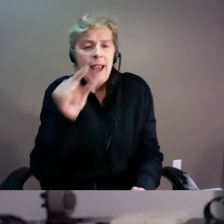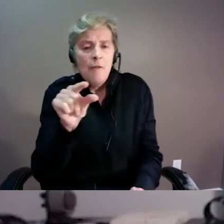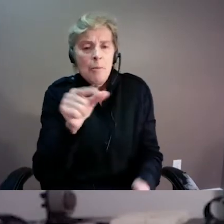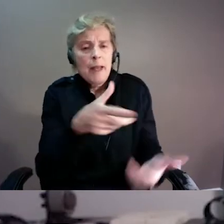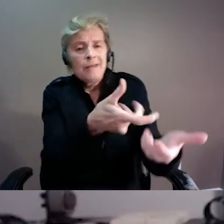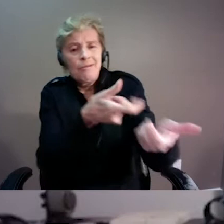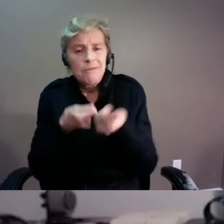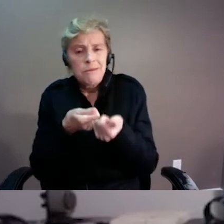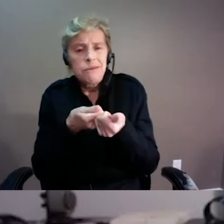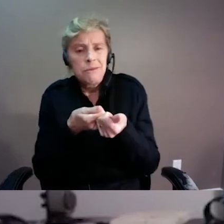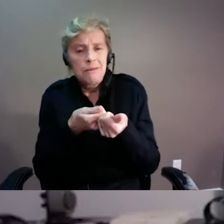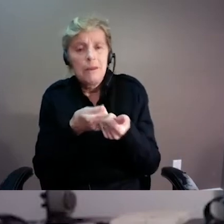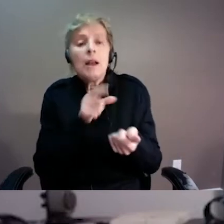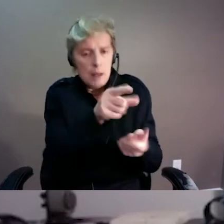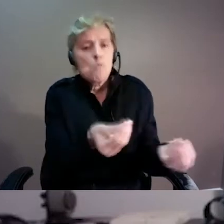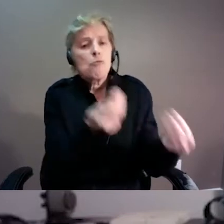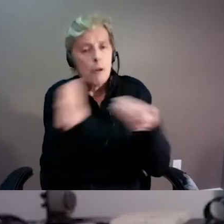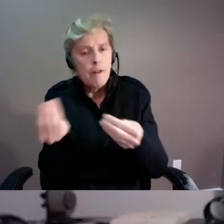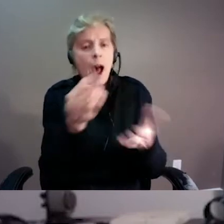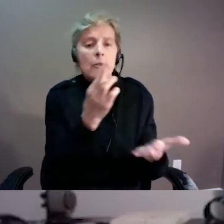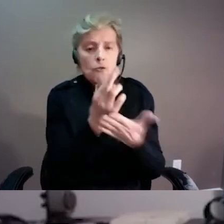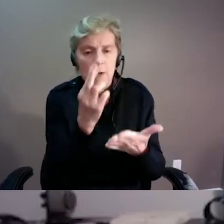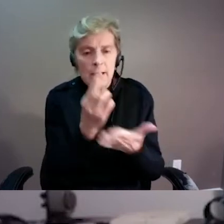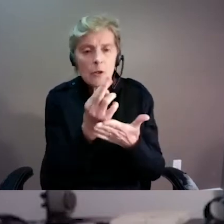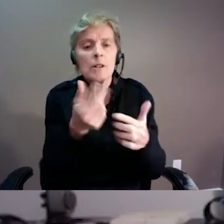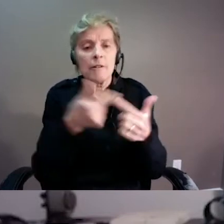provided resources for the Canadian Human Rights Commission to figure out about what domestic